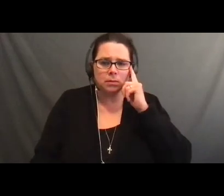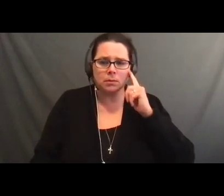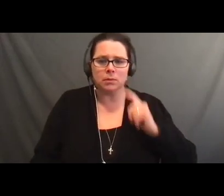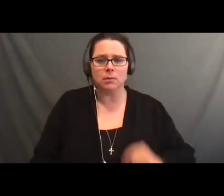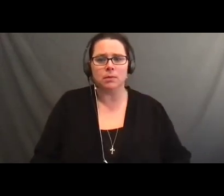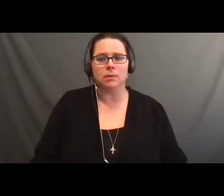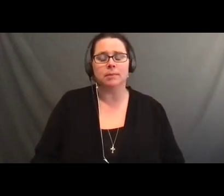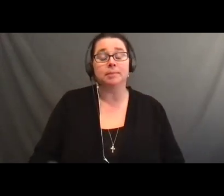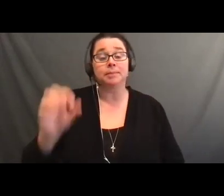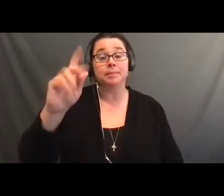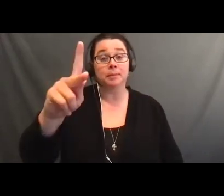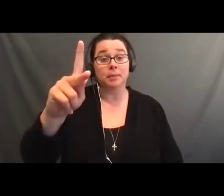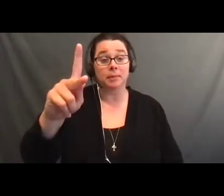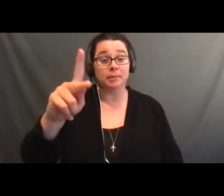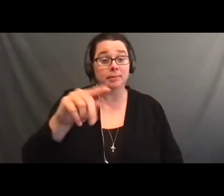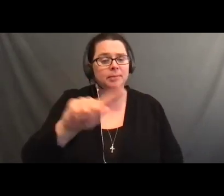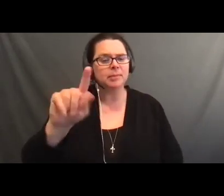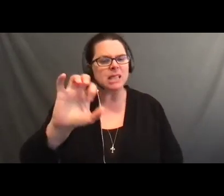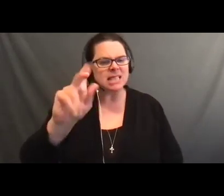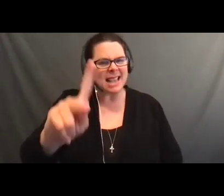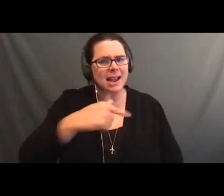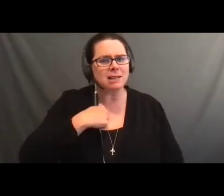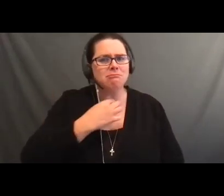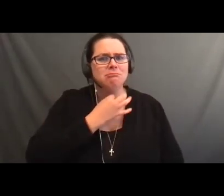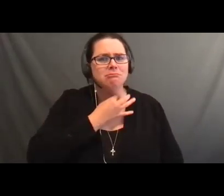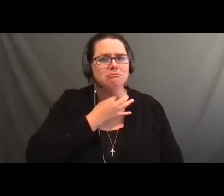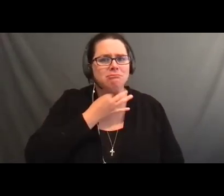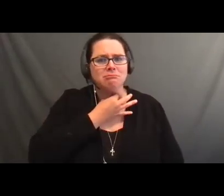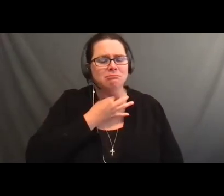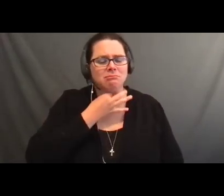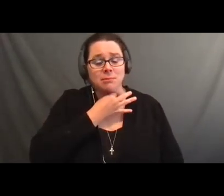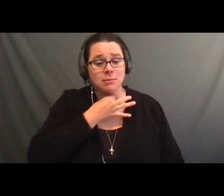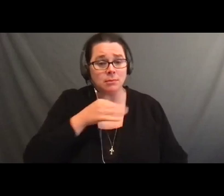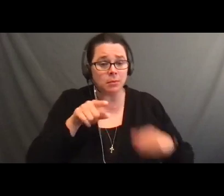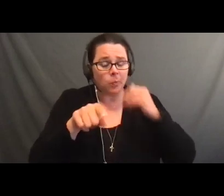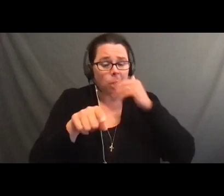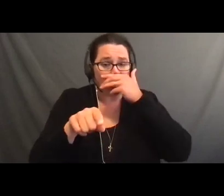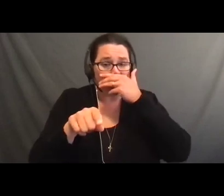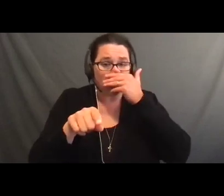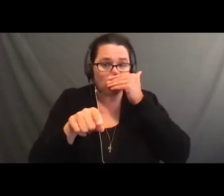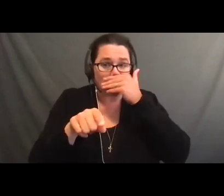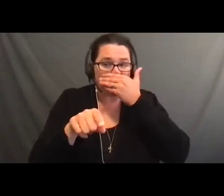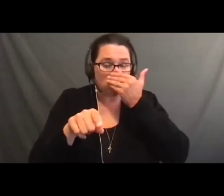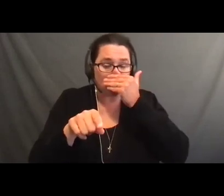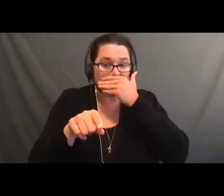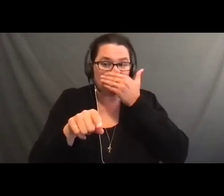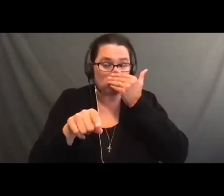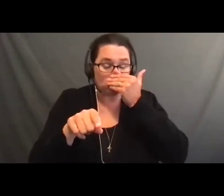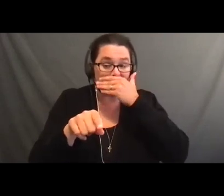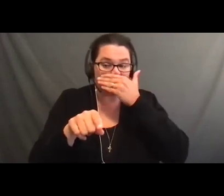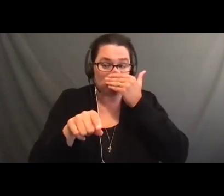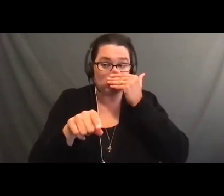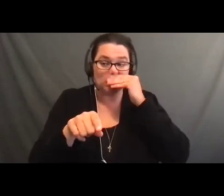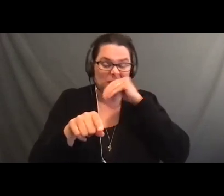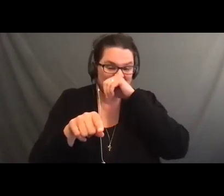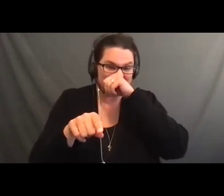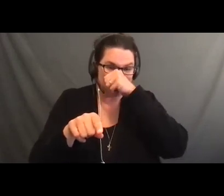Tyler: Okay. Zack, I'm just curious, you I do not floss whatsoever.